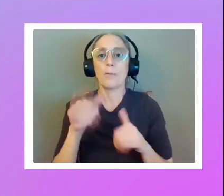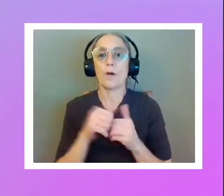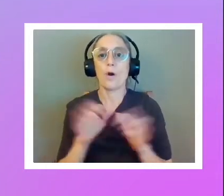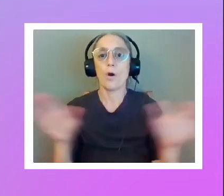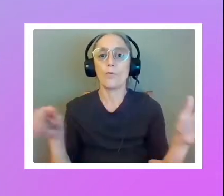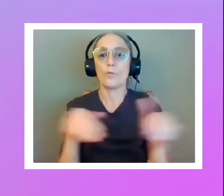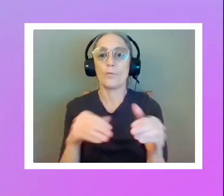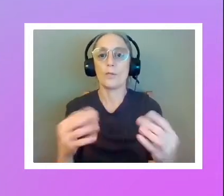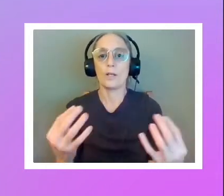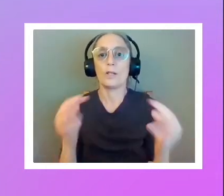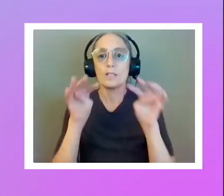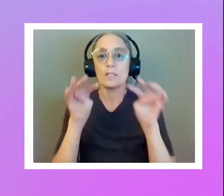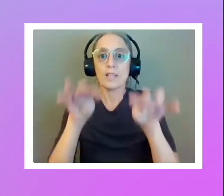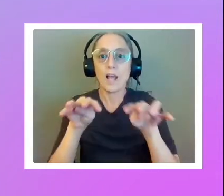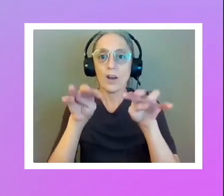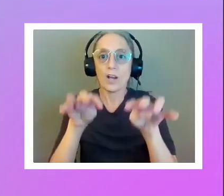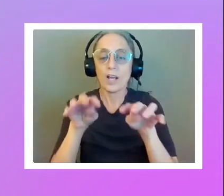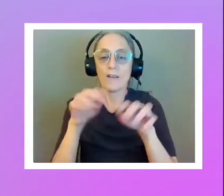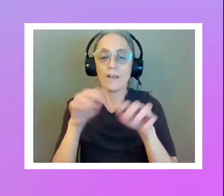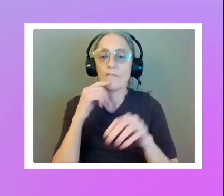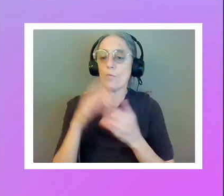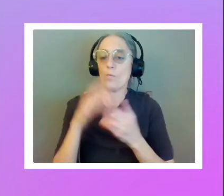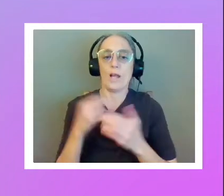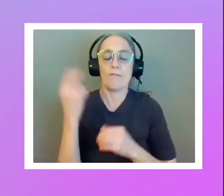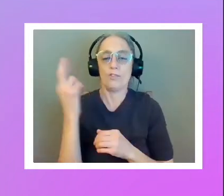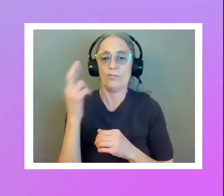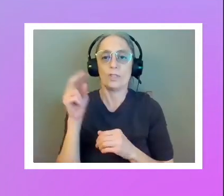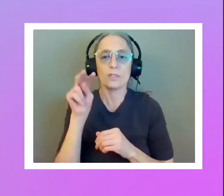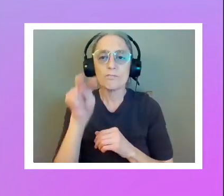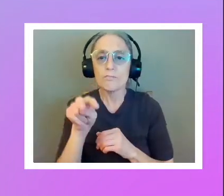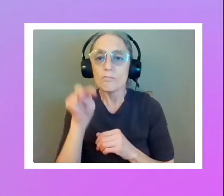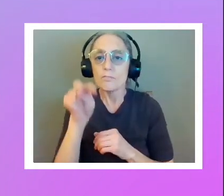for whatever reason and you that you still don't understand.